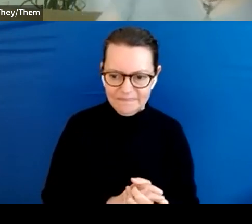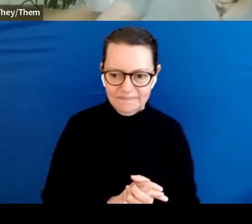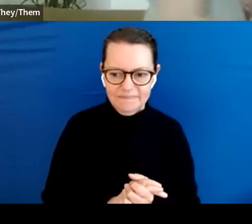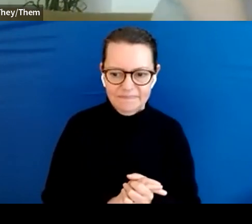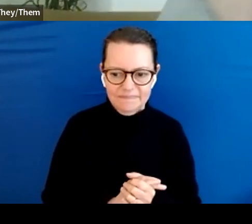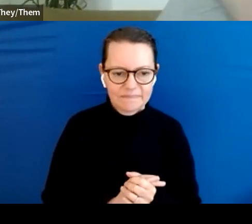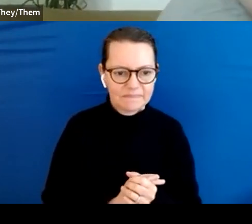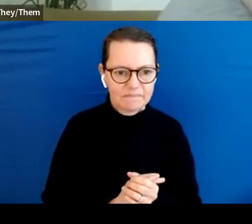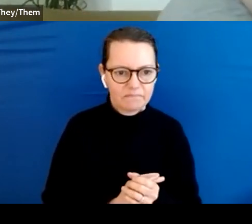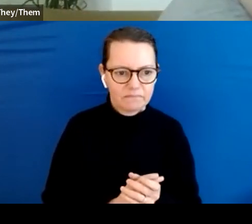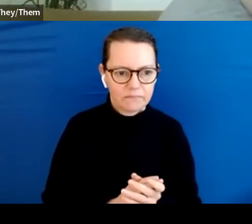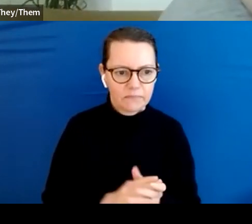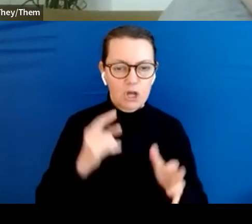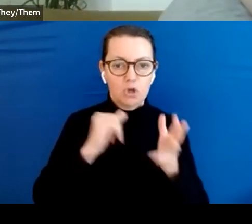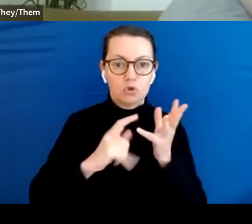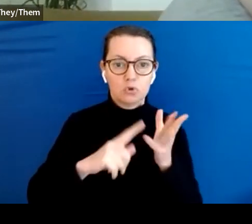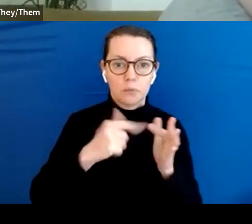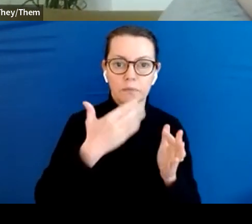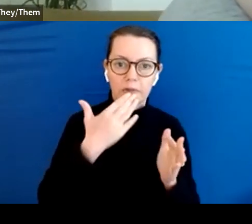Thank you, Georgia.